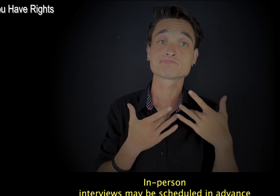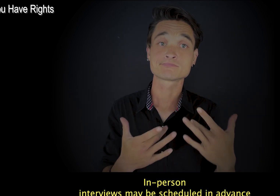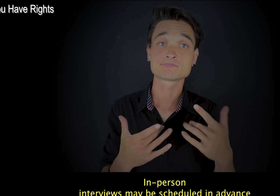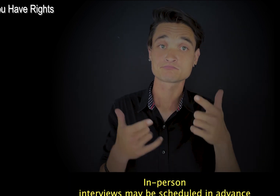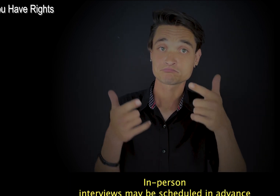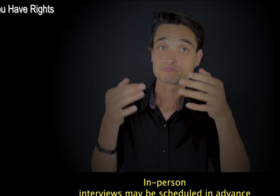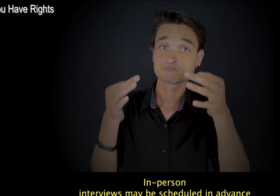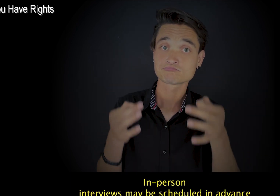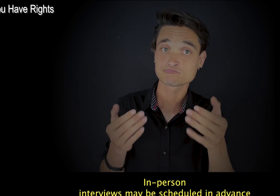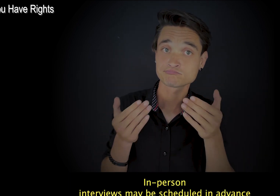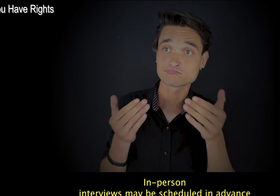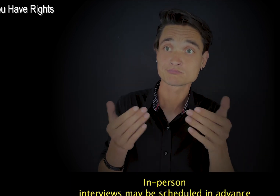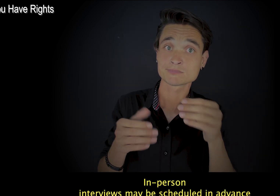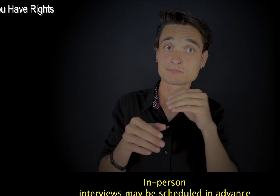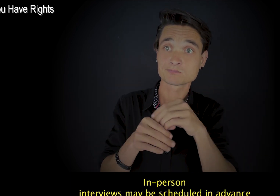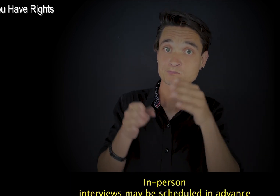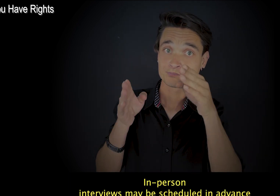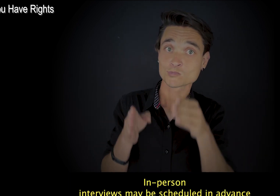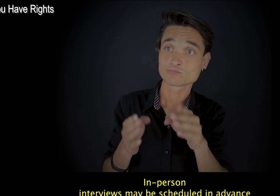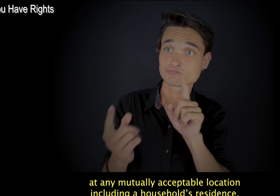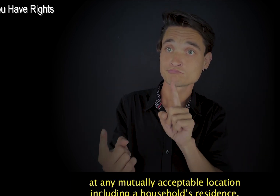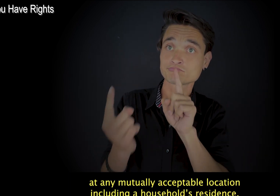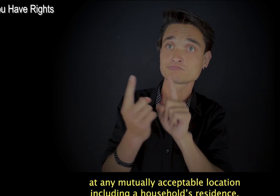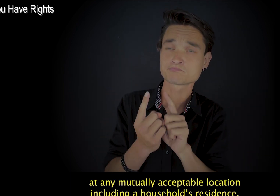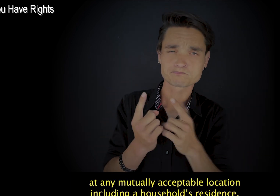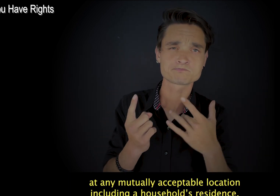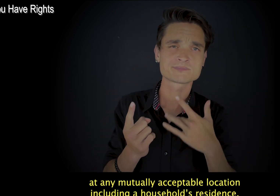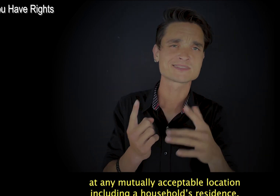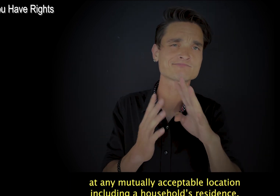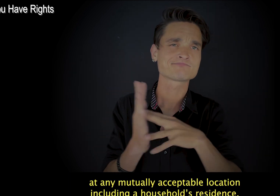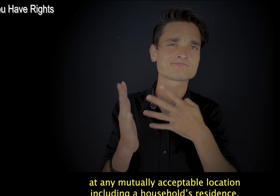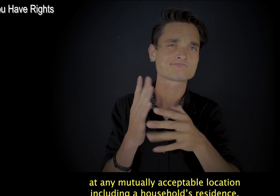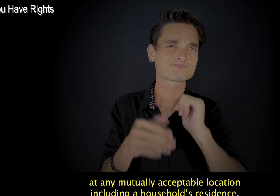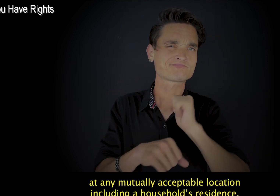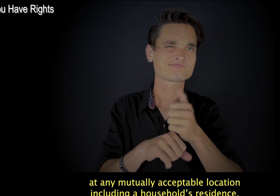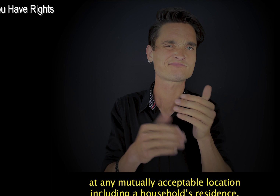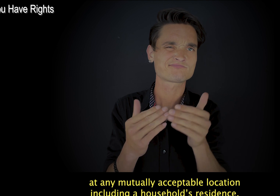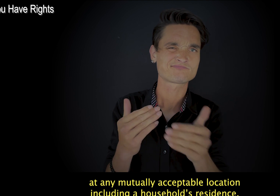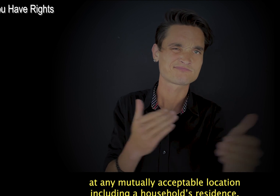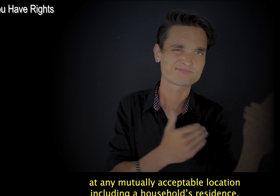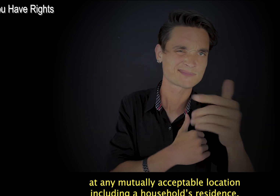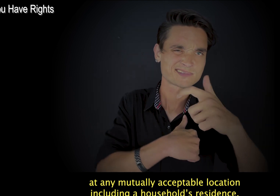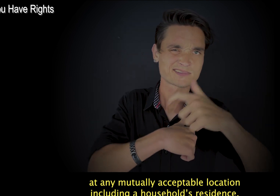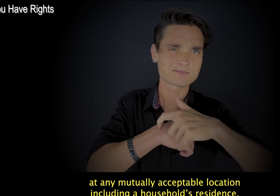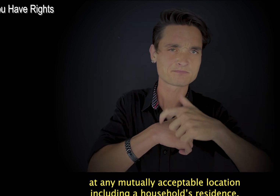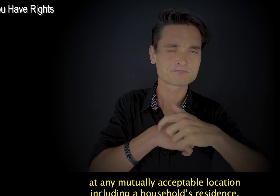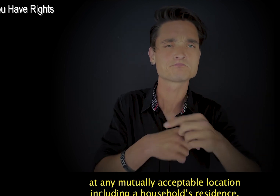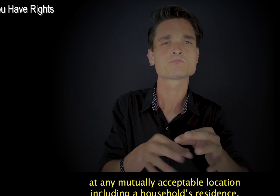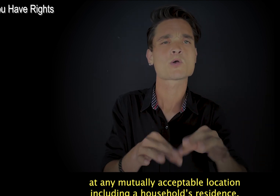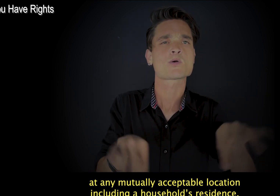In-person interviews may be scheduled in advance at any mutually acceptable location including a household’s residence.